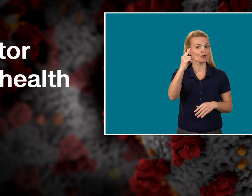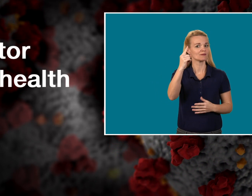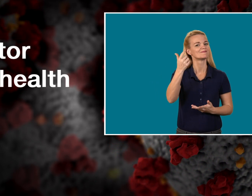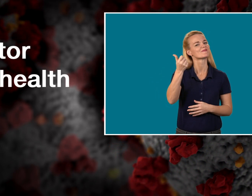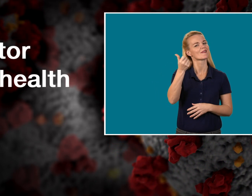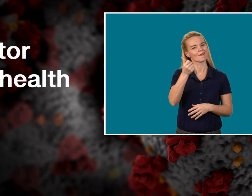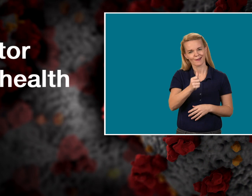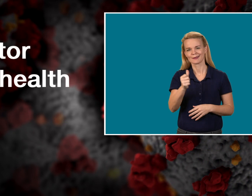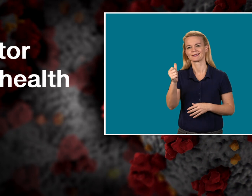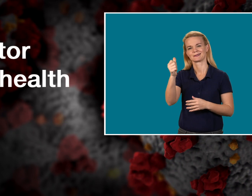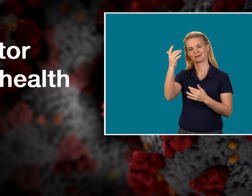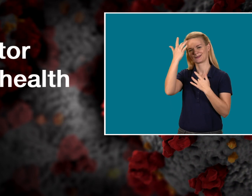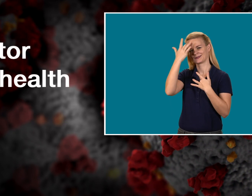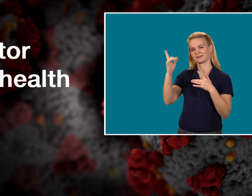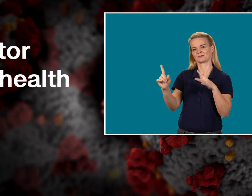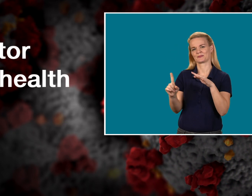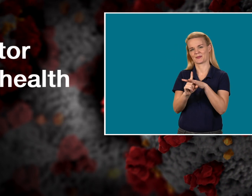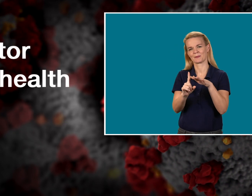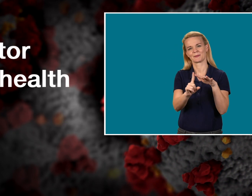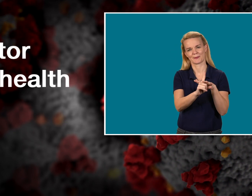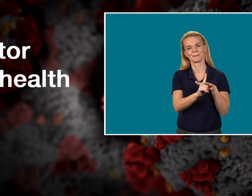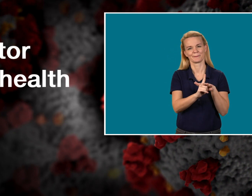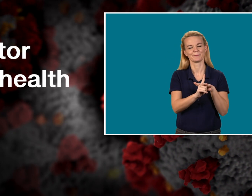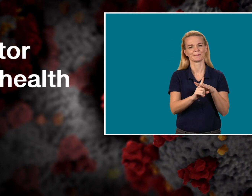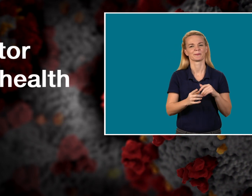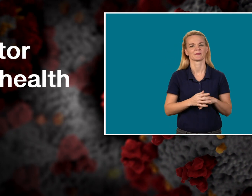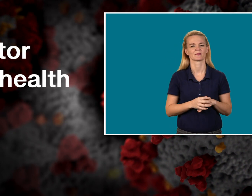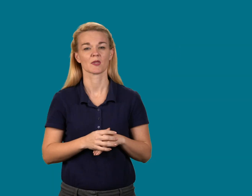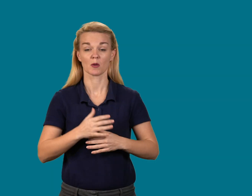and watching for any signs or symptoms of illness.